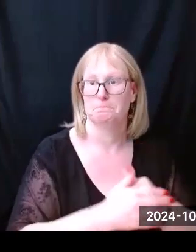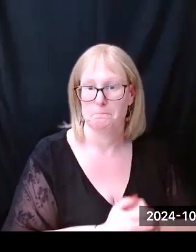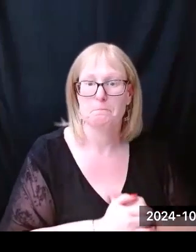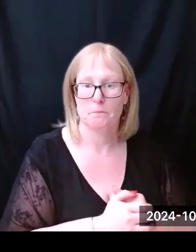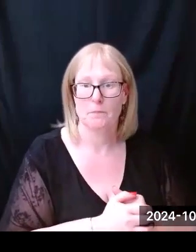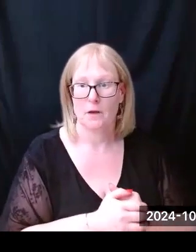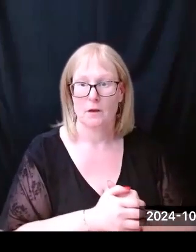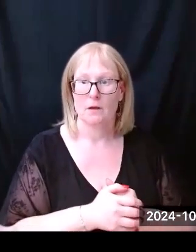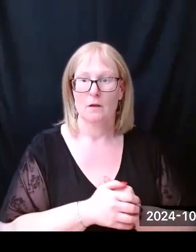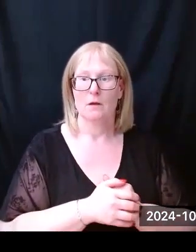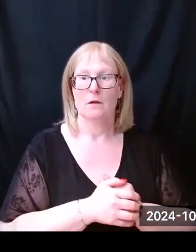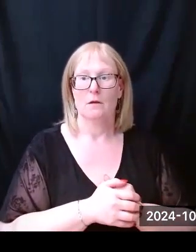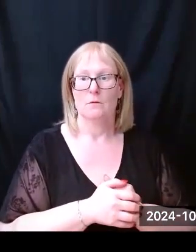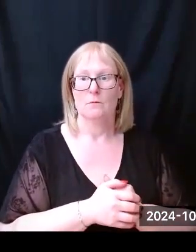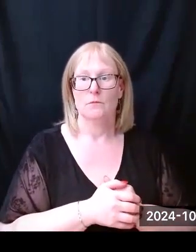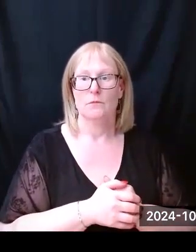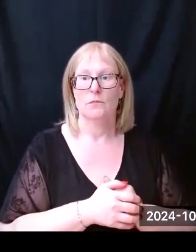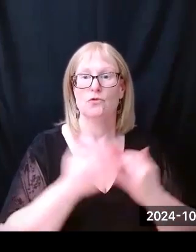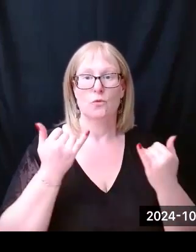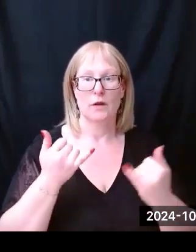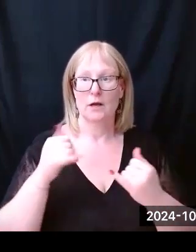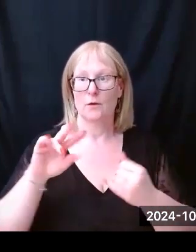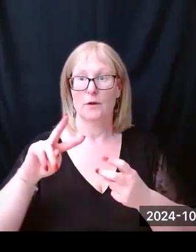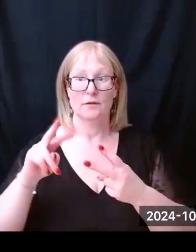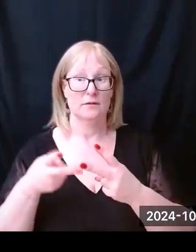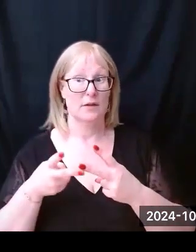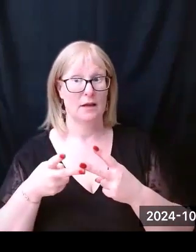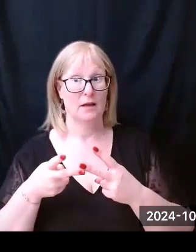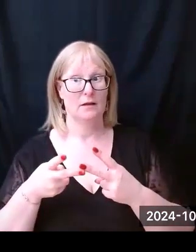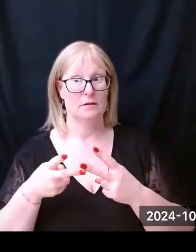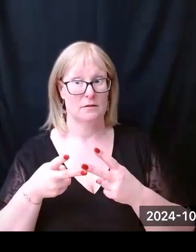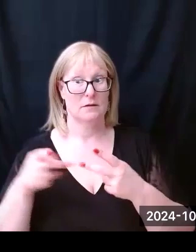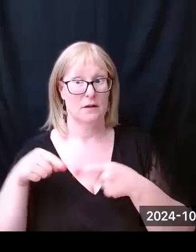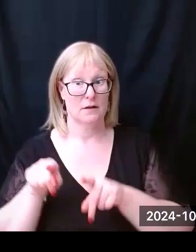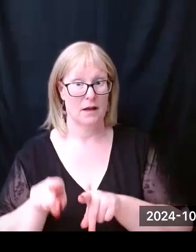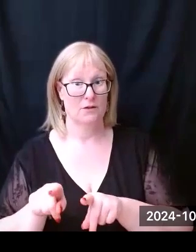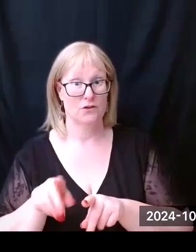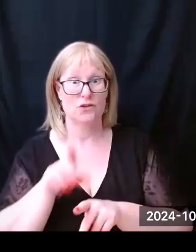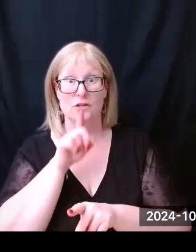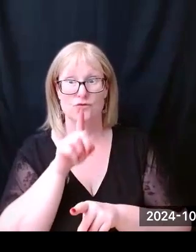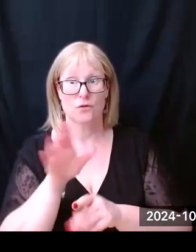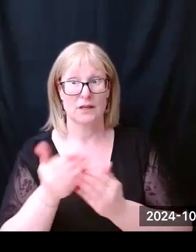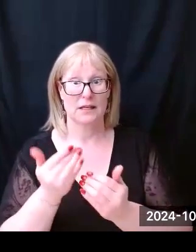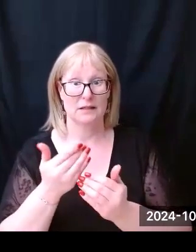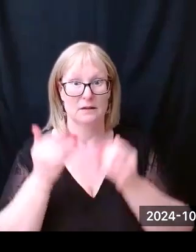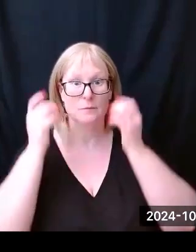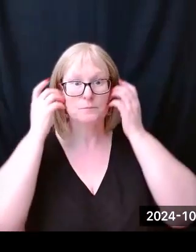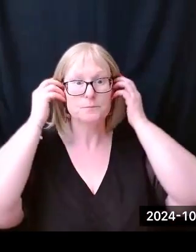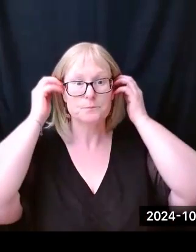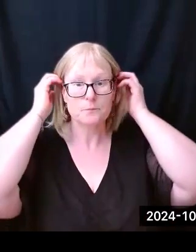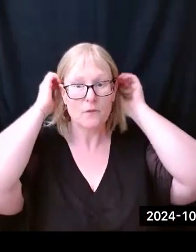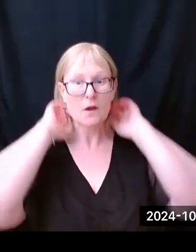said I'd provide another analogy. And that's another one that's really easy. Let's just think about weight training, right?